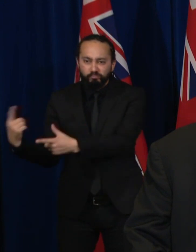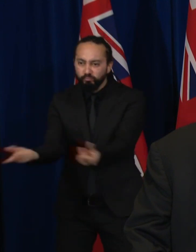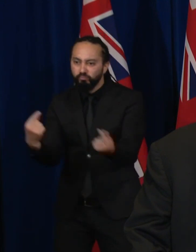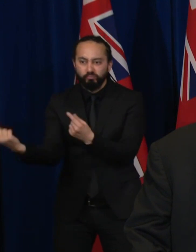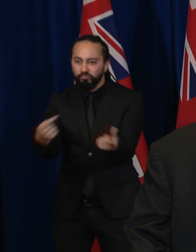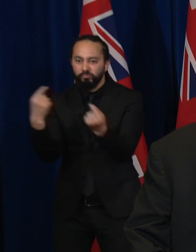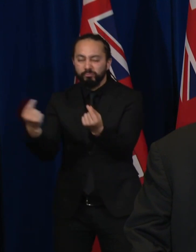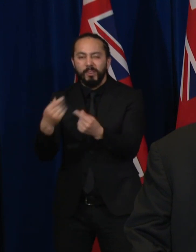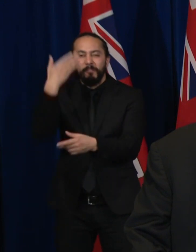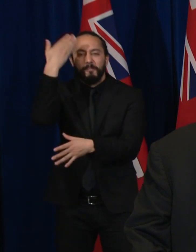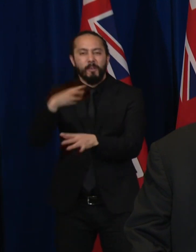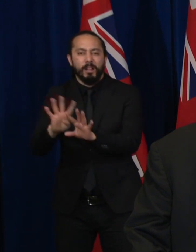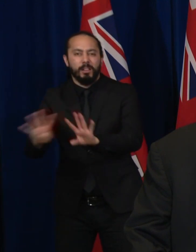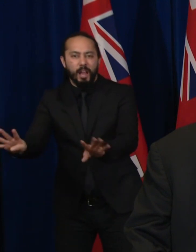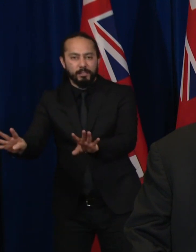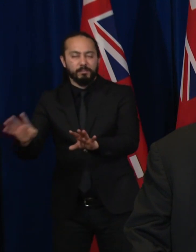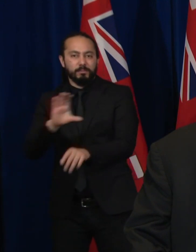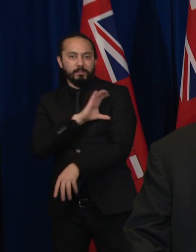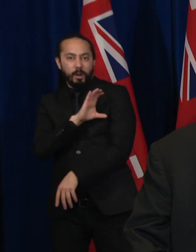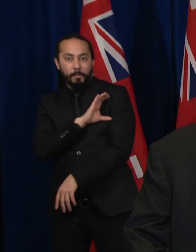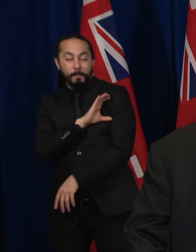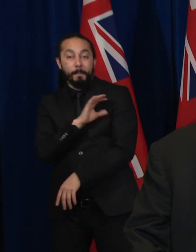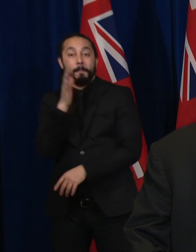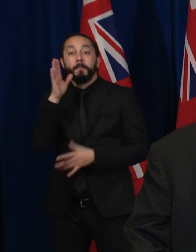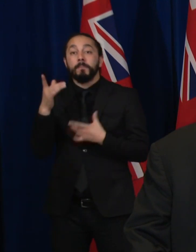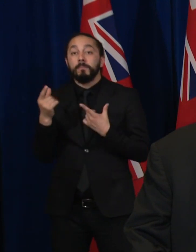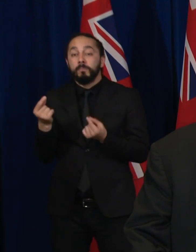dealing with. The union will essentially be reimbursing them